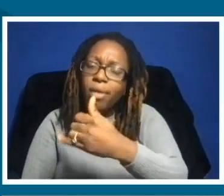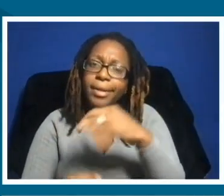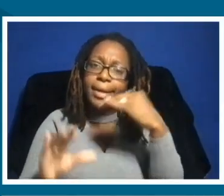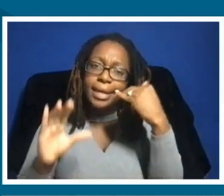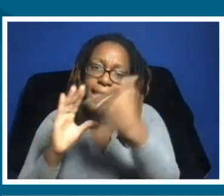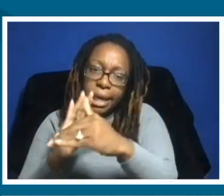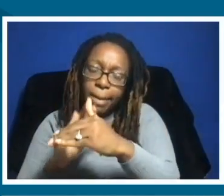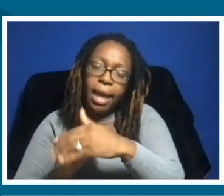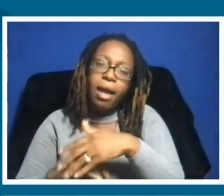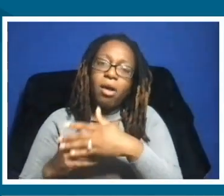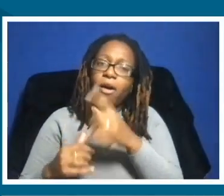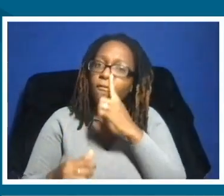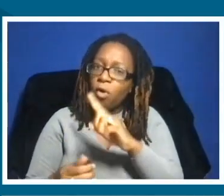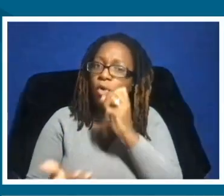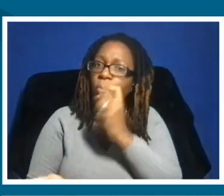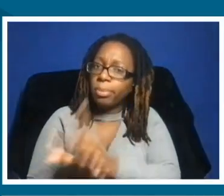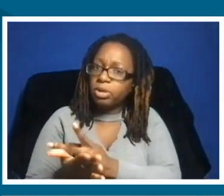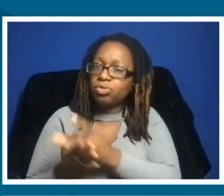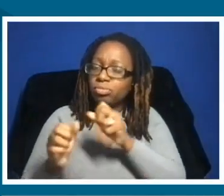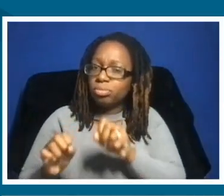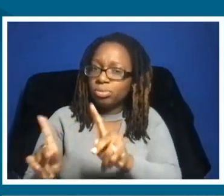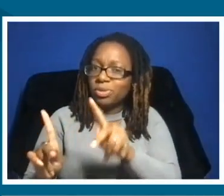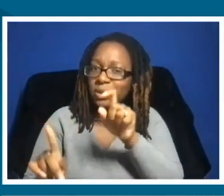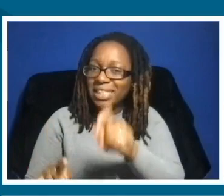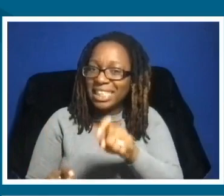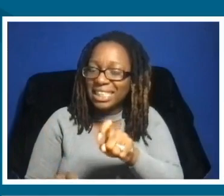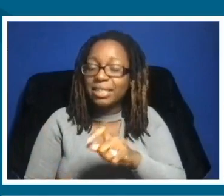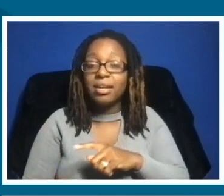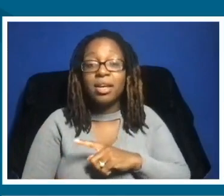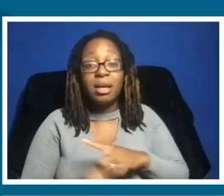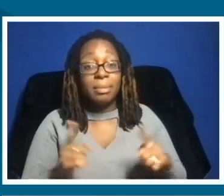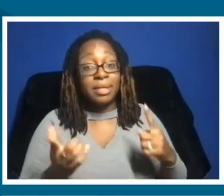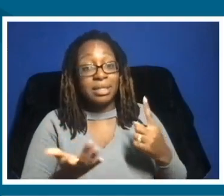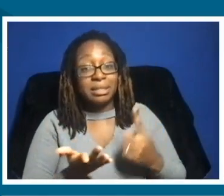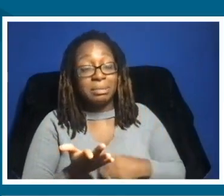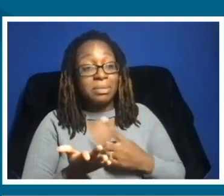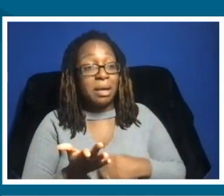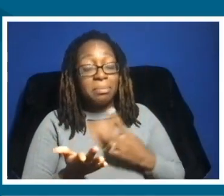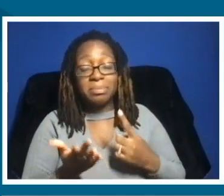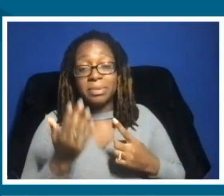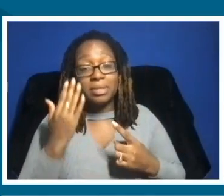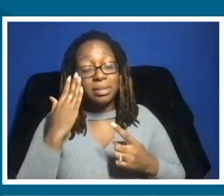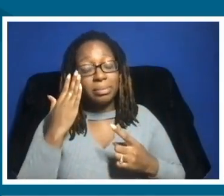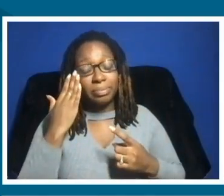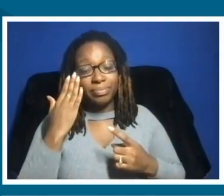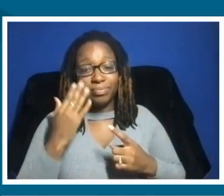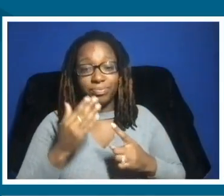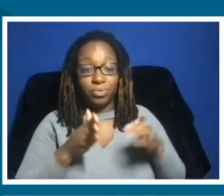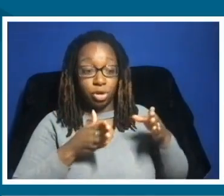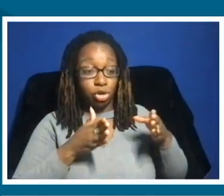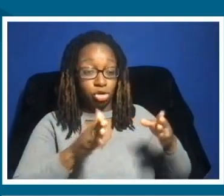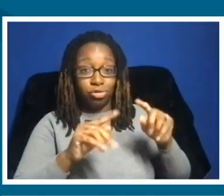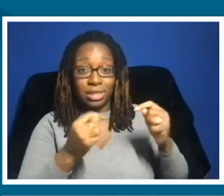to get the required permissions involved but sometimes like um the